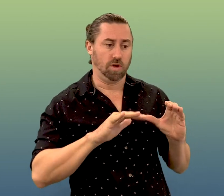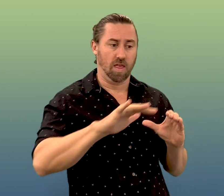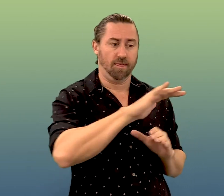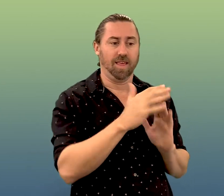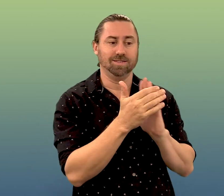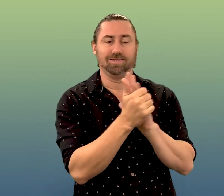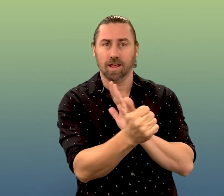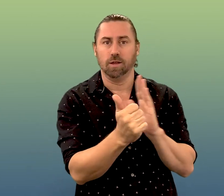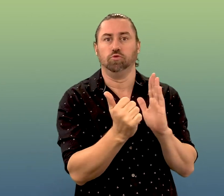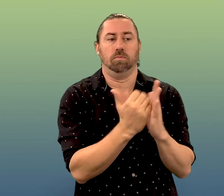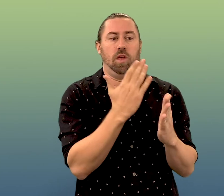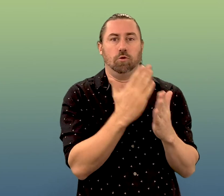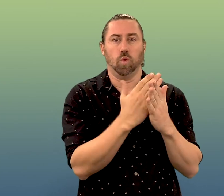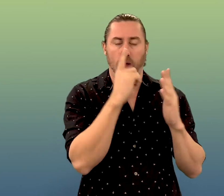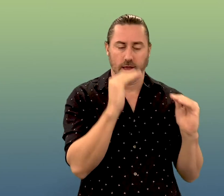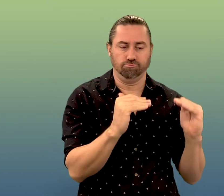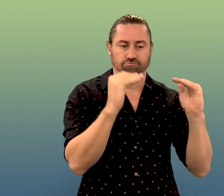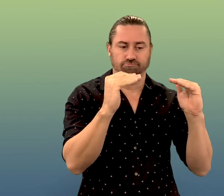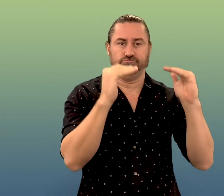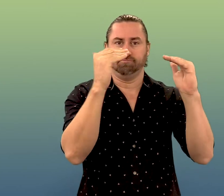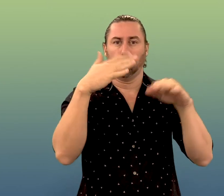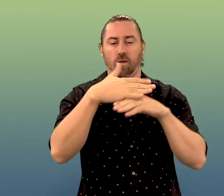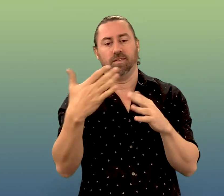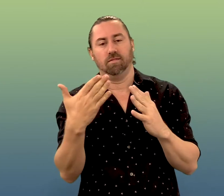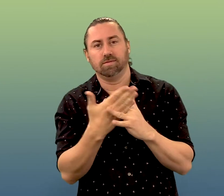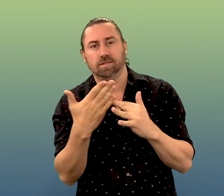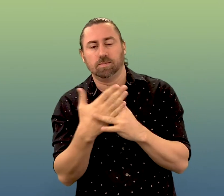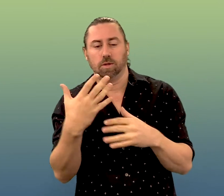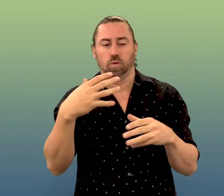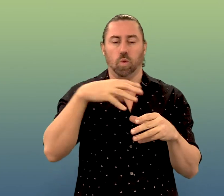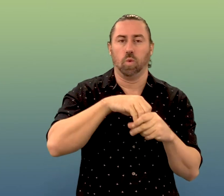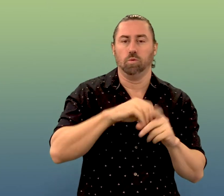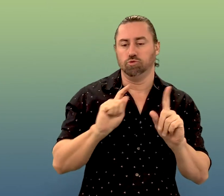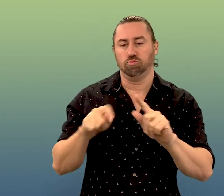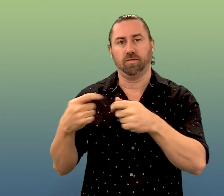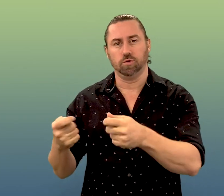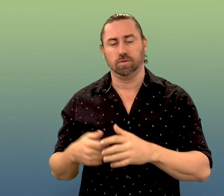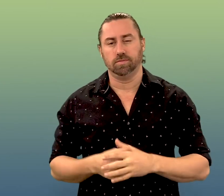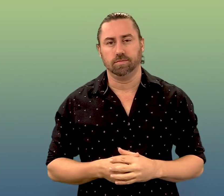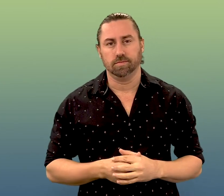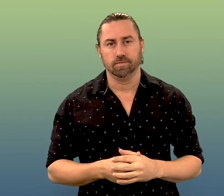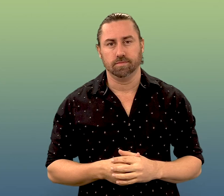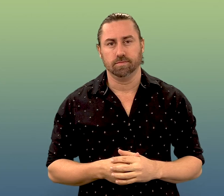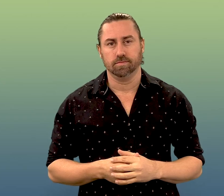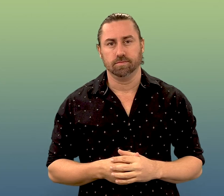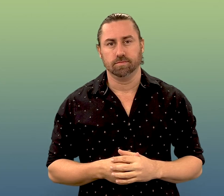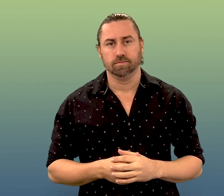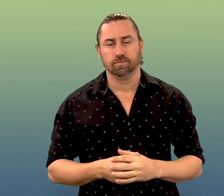Train our people to build their skills in meeting customer and employee accessibility and inclusion needs.